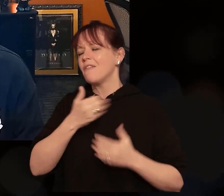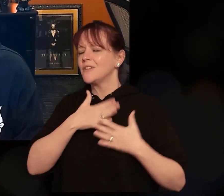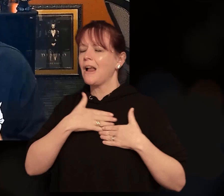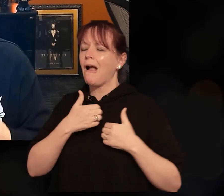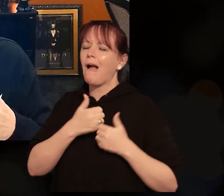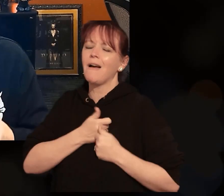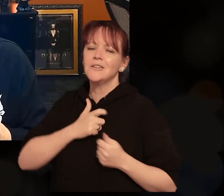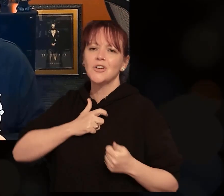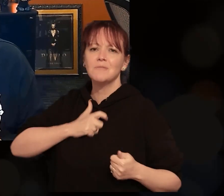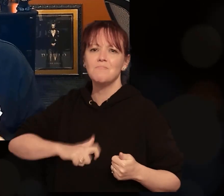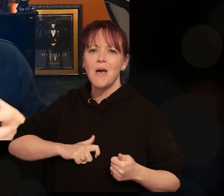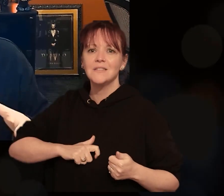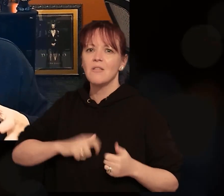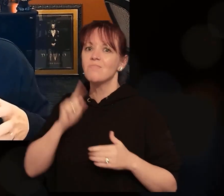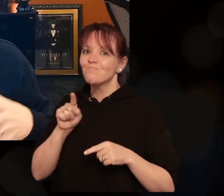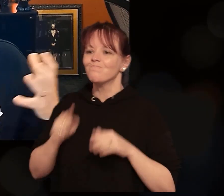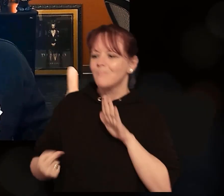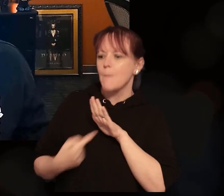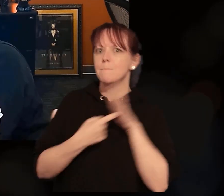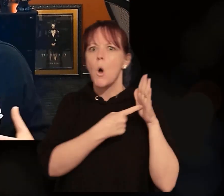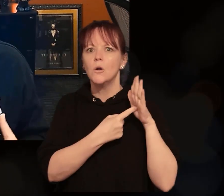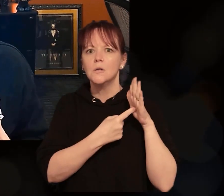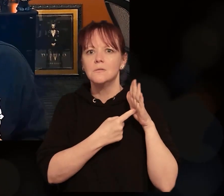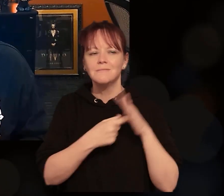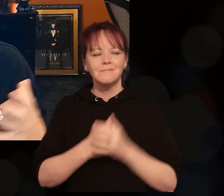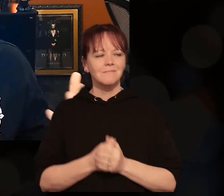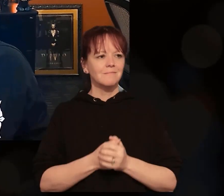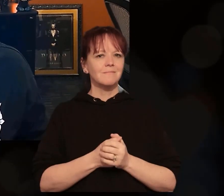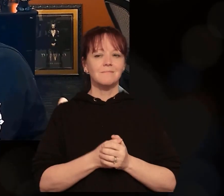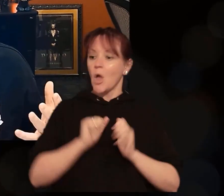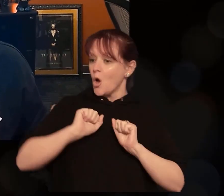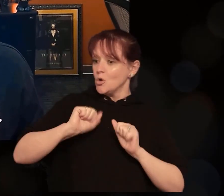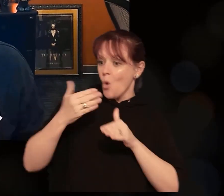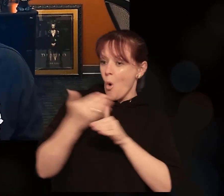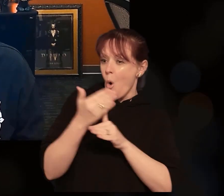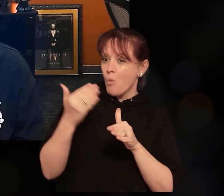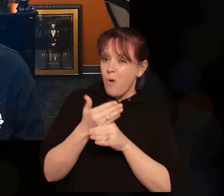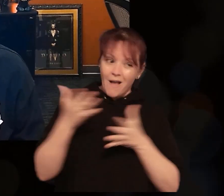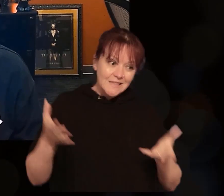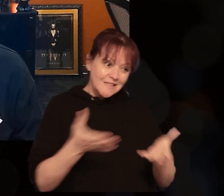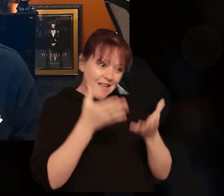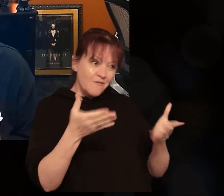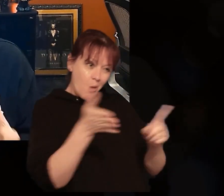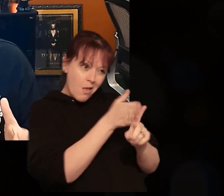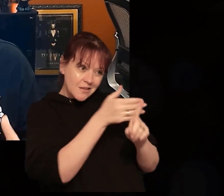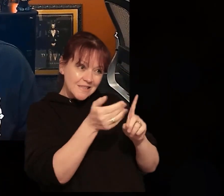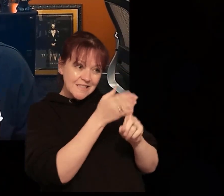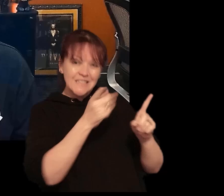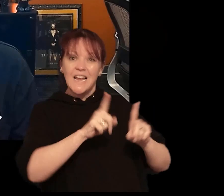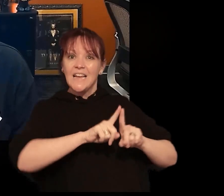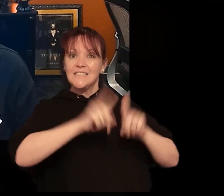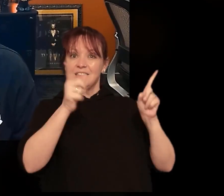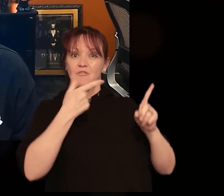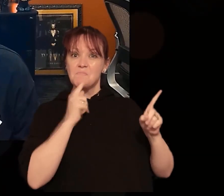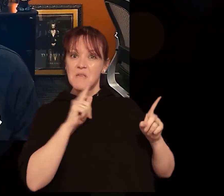And I know that your work has influenced some of the finalists and winners in other categories of these awards, so many congratulations on your year